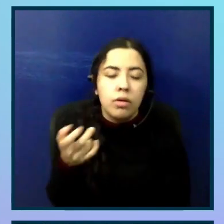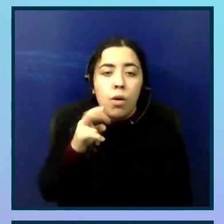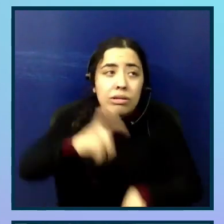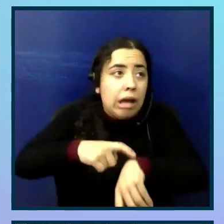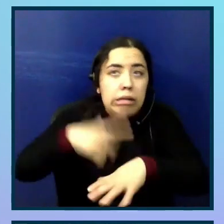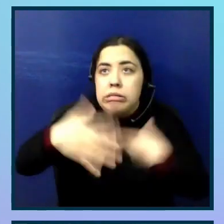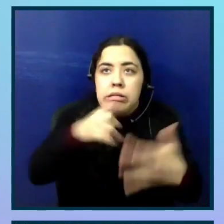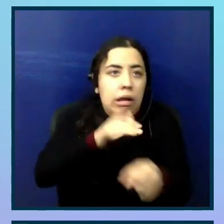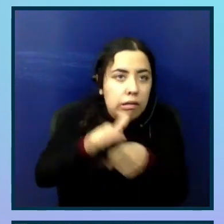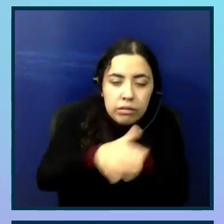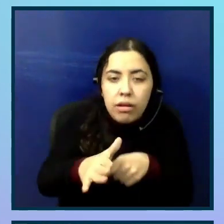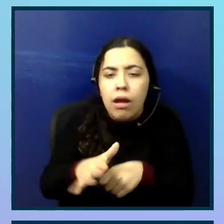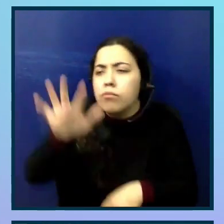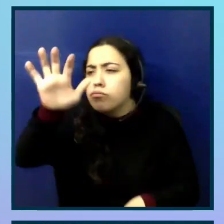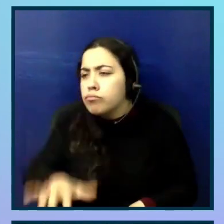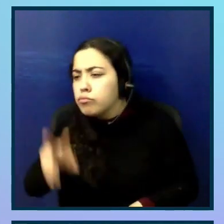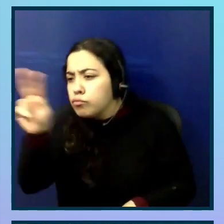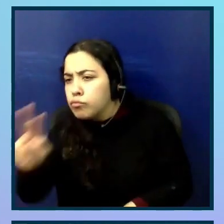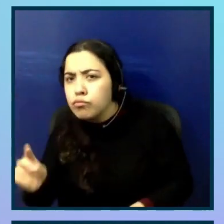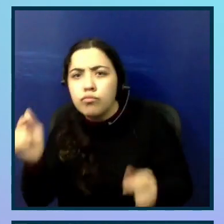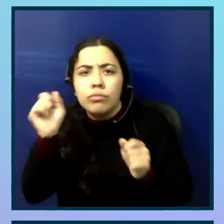or you aren't in the right environment to play something.